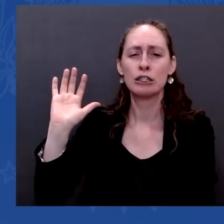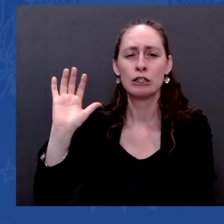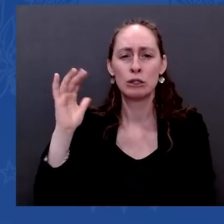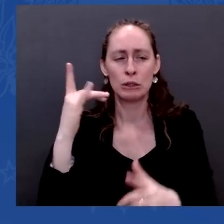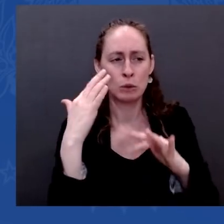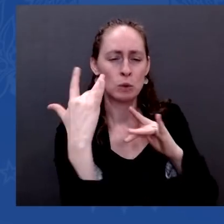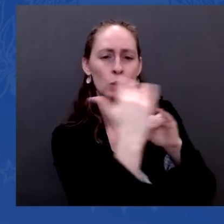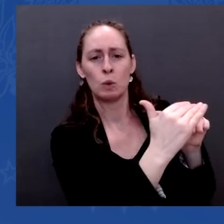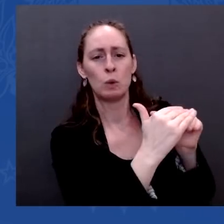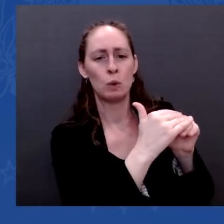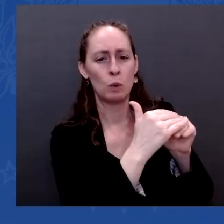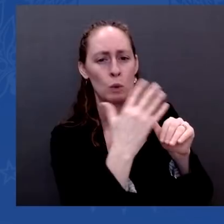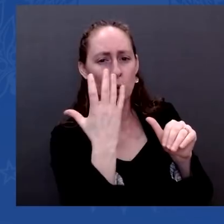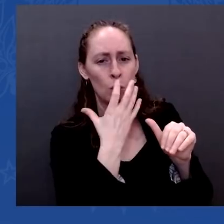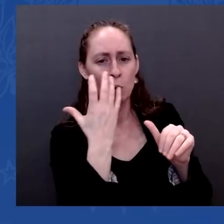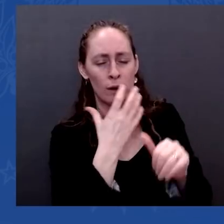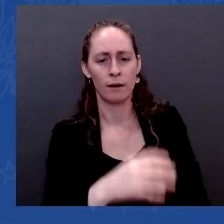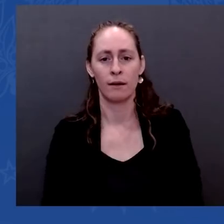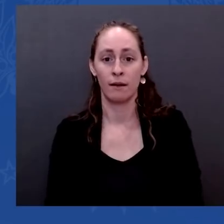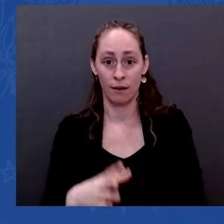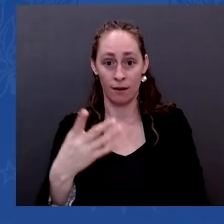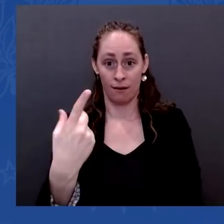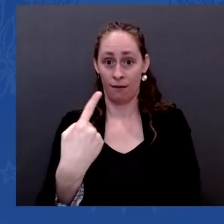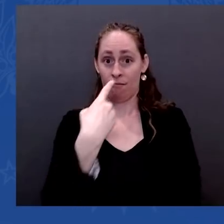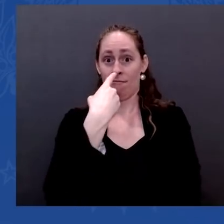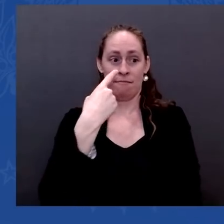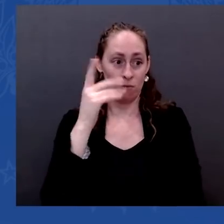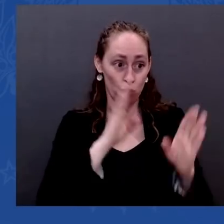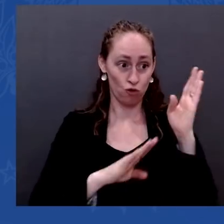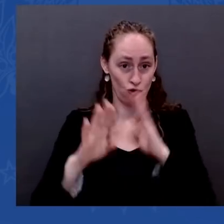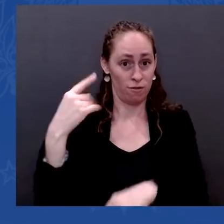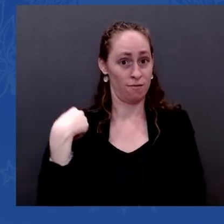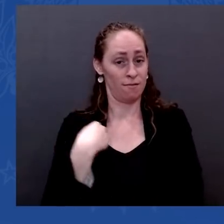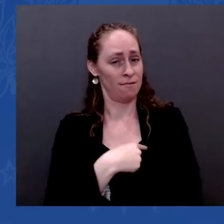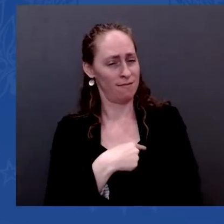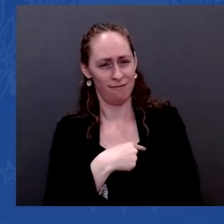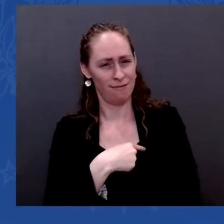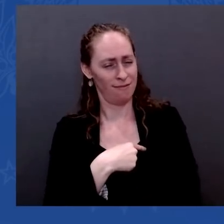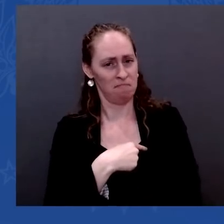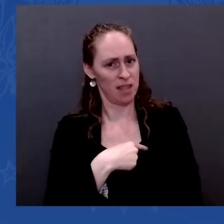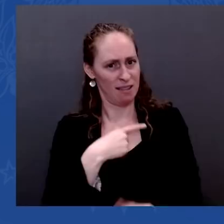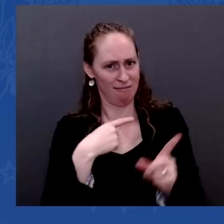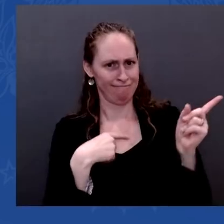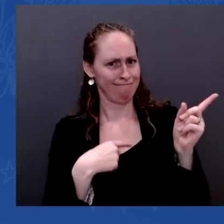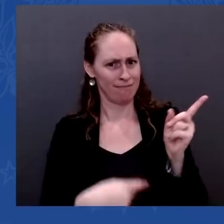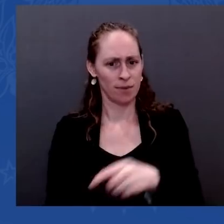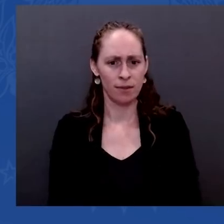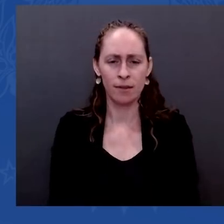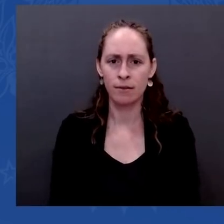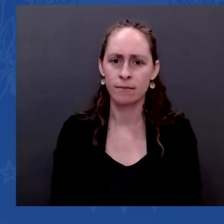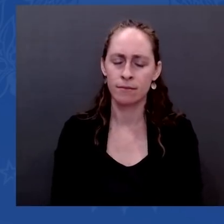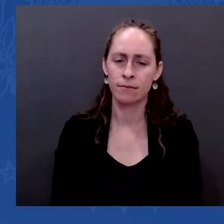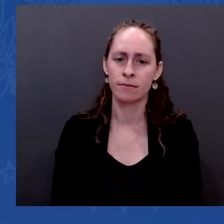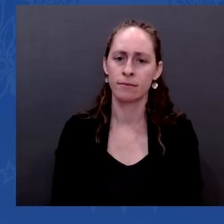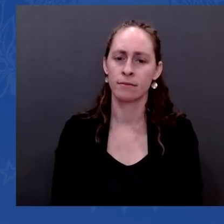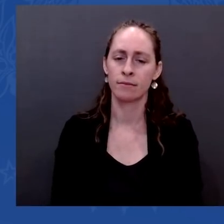to help compensate for loss of -- immediate loss of gas in Europe if it occurs.